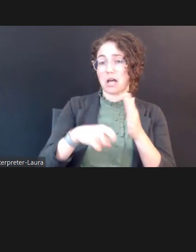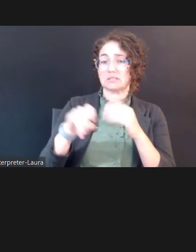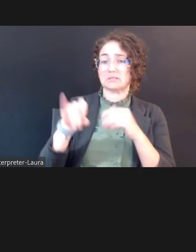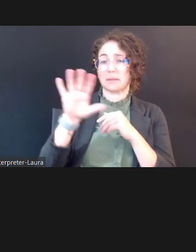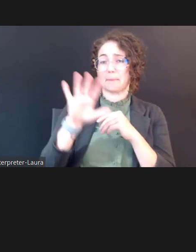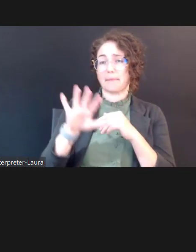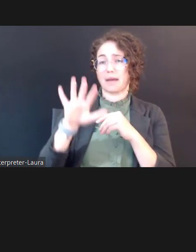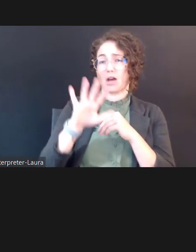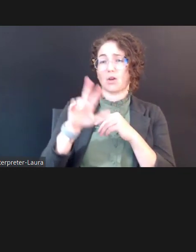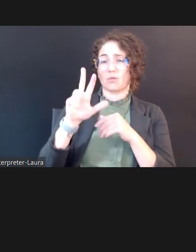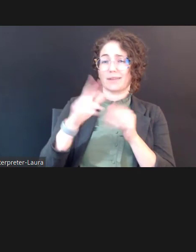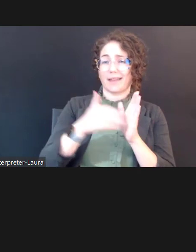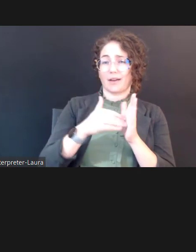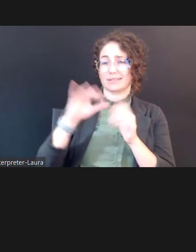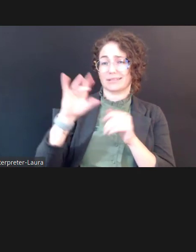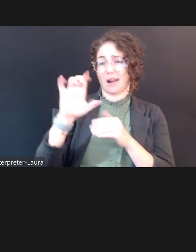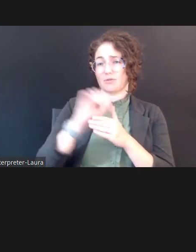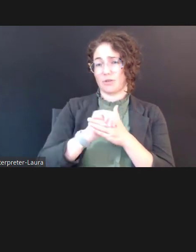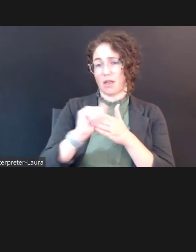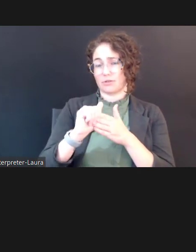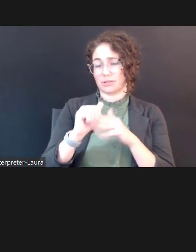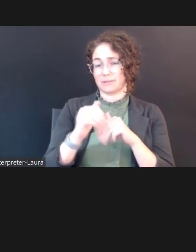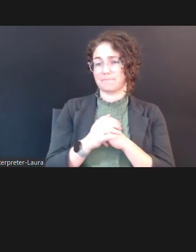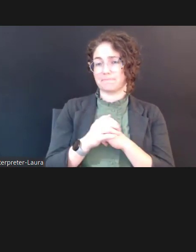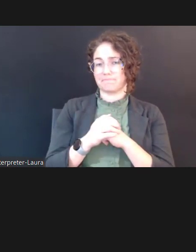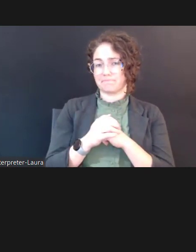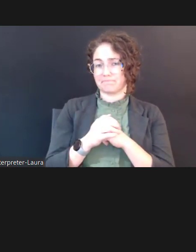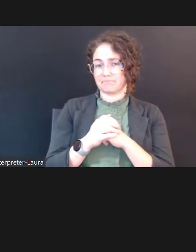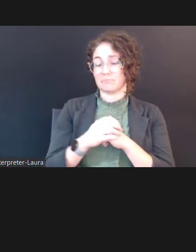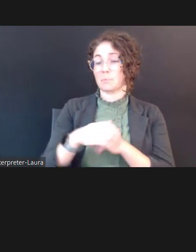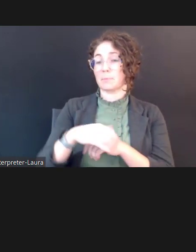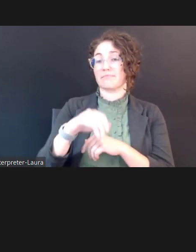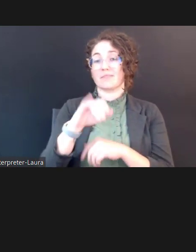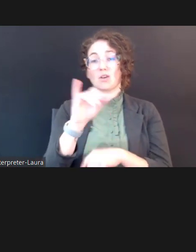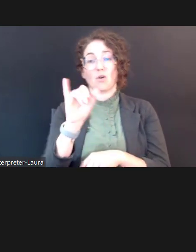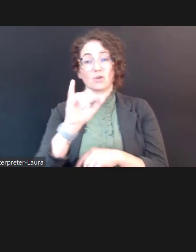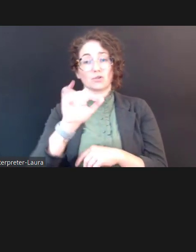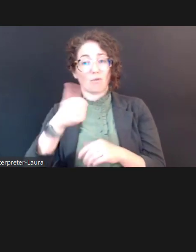Dr. Foust: There are also other equipment models that can look just